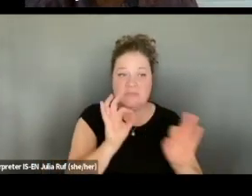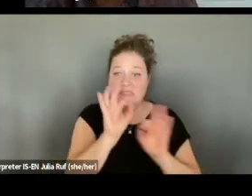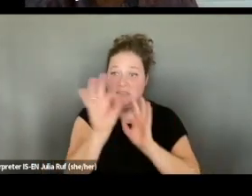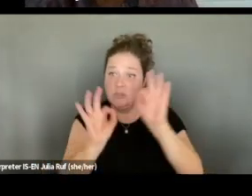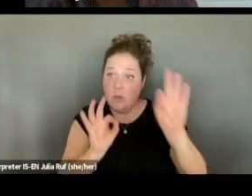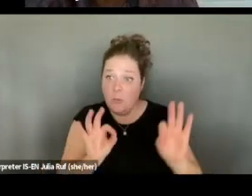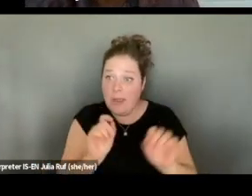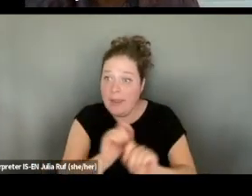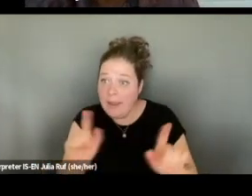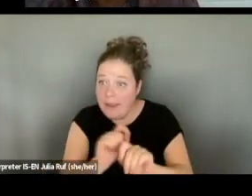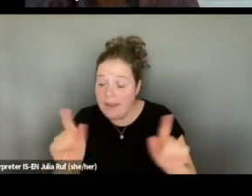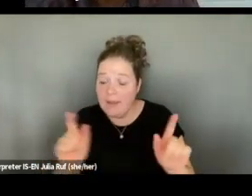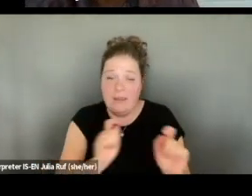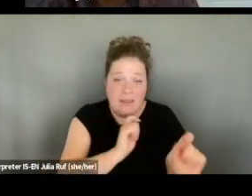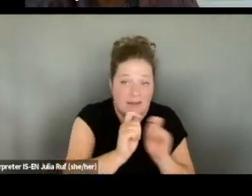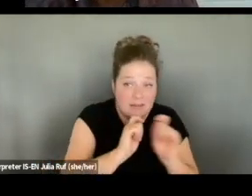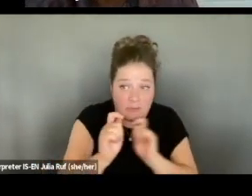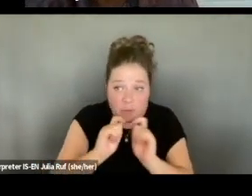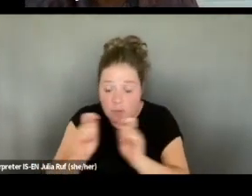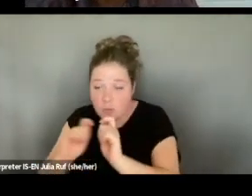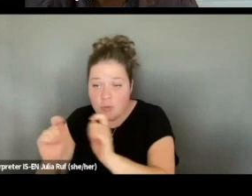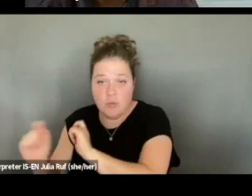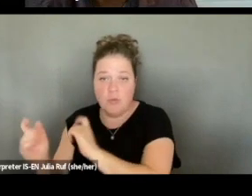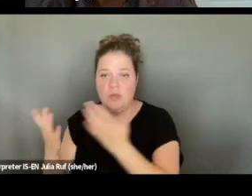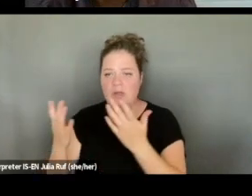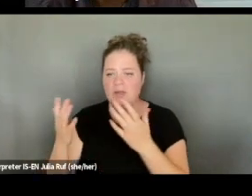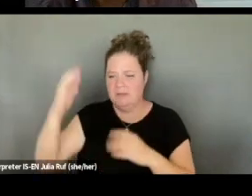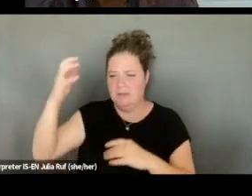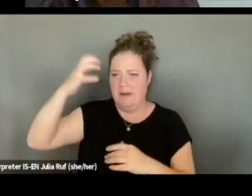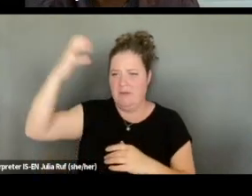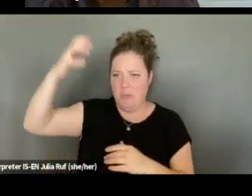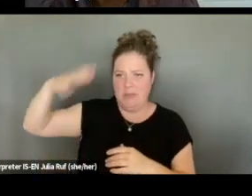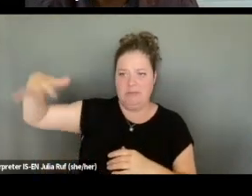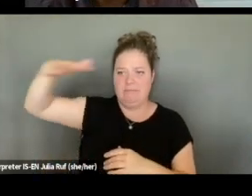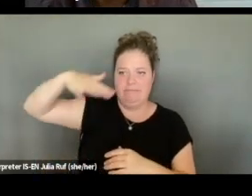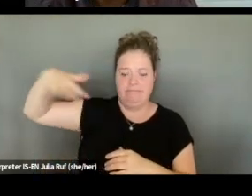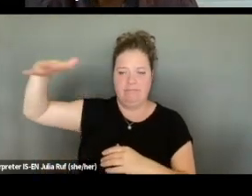interviews with public sector bodies who have feedback mechanisms